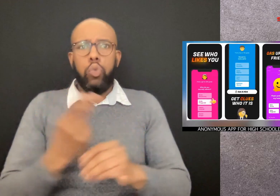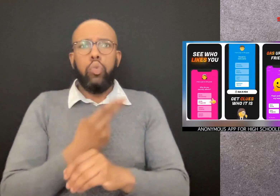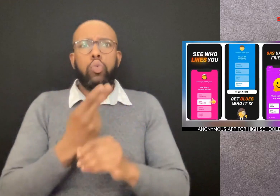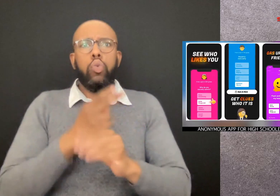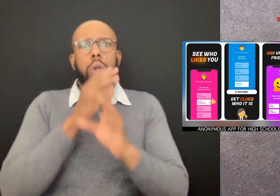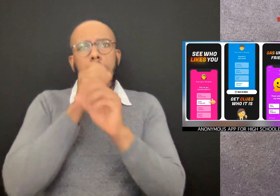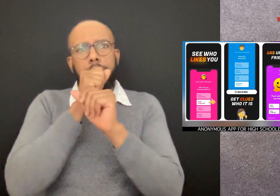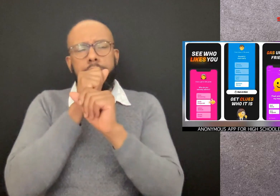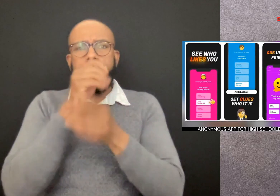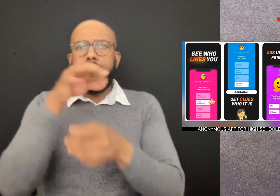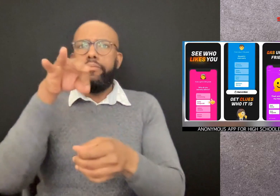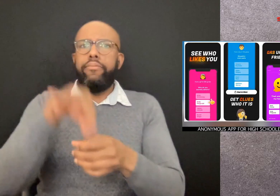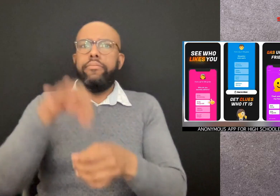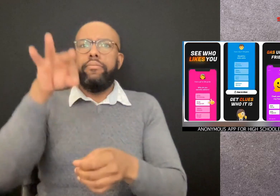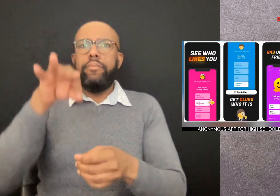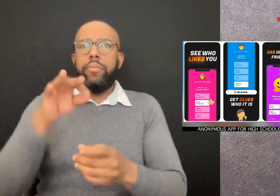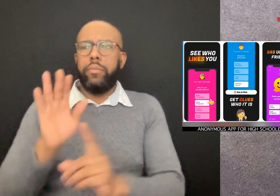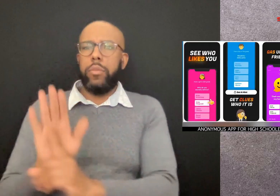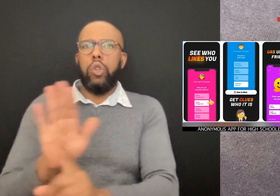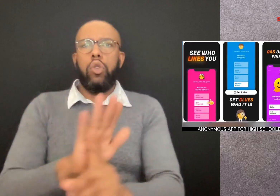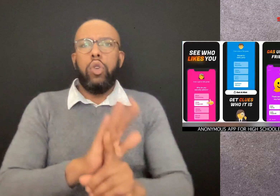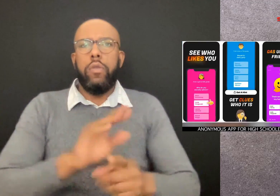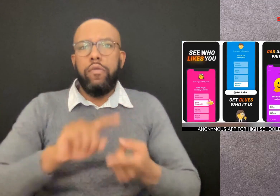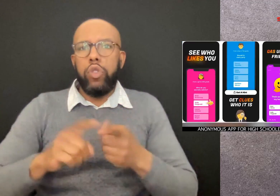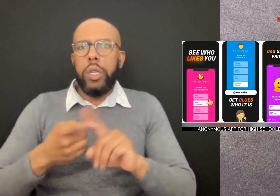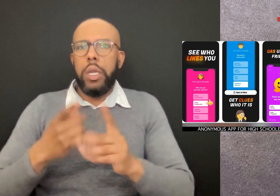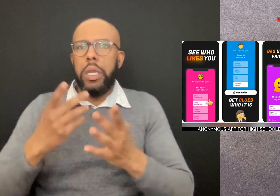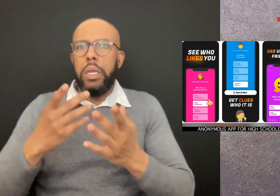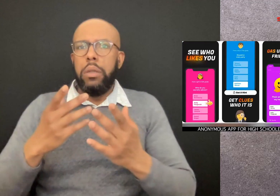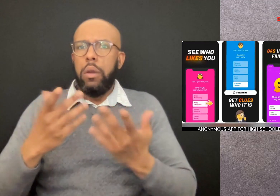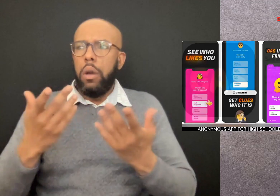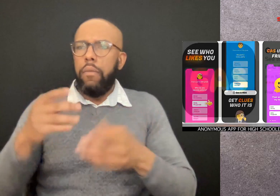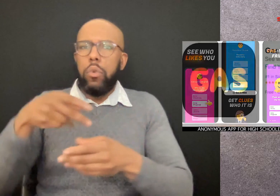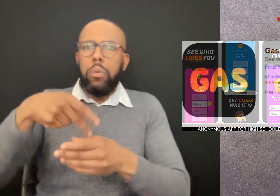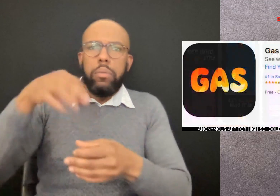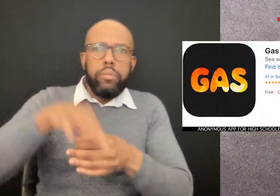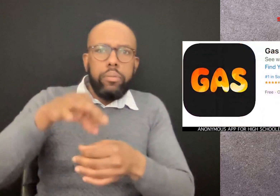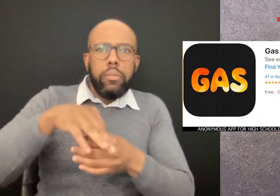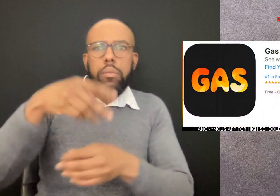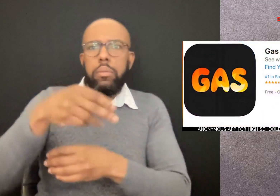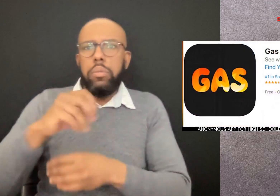Users anonymously vote for their friends and around the polls that refresh every hour.